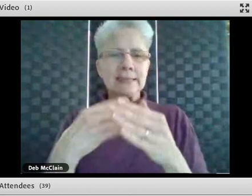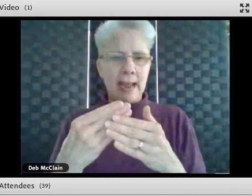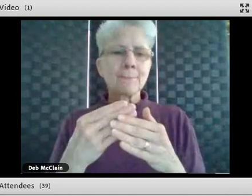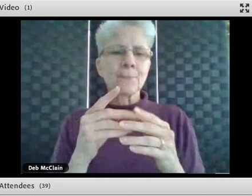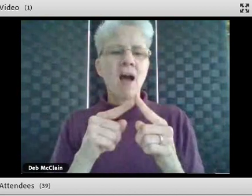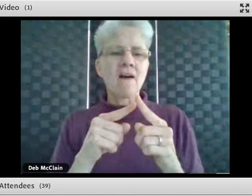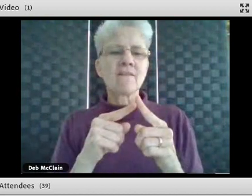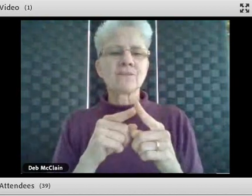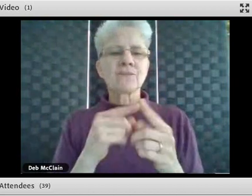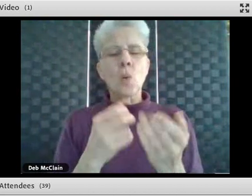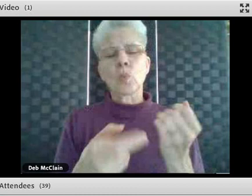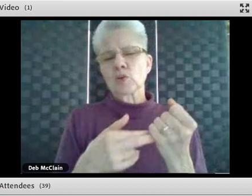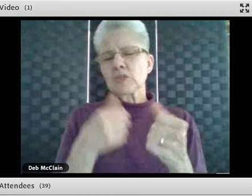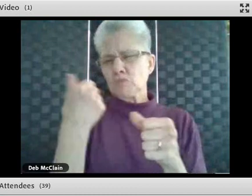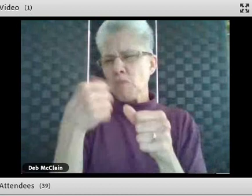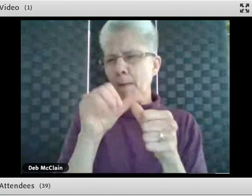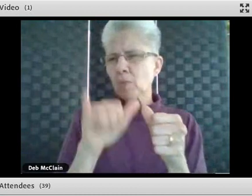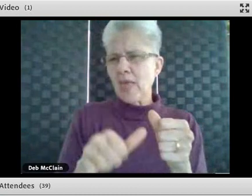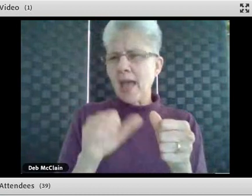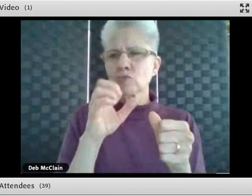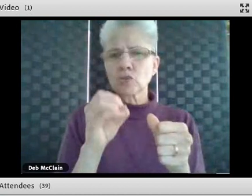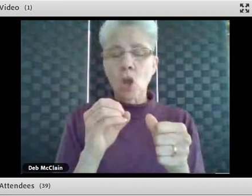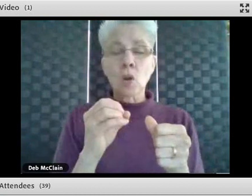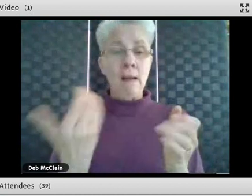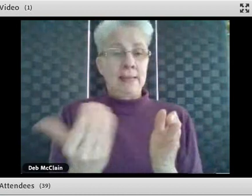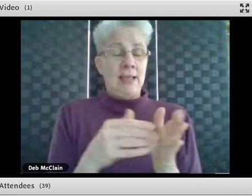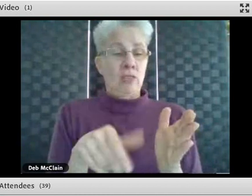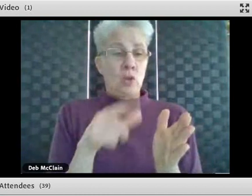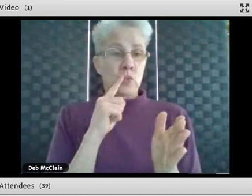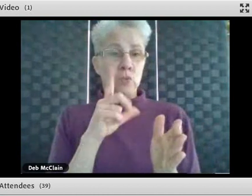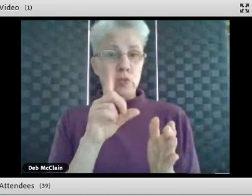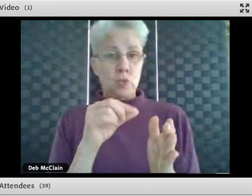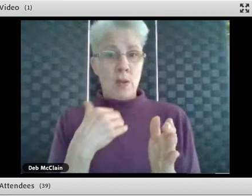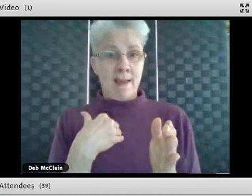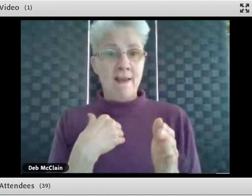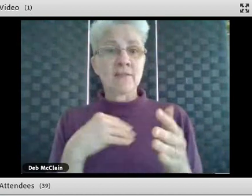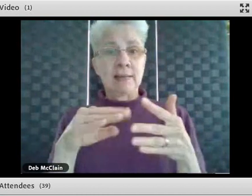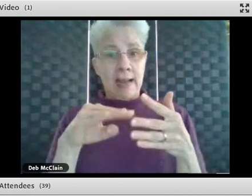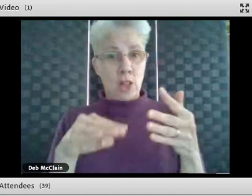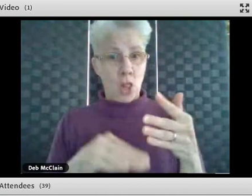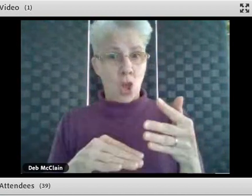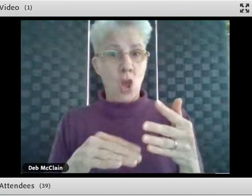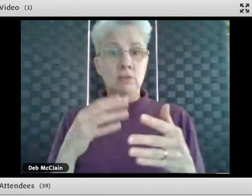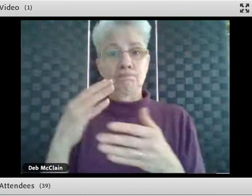So keep that in mind, that -- And once again, for those of you guys who do catalog, especially copy cataloging,